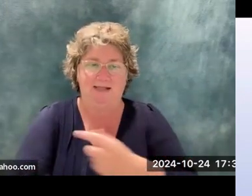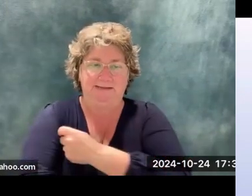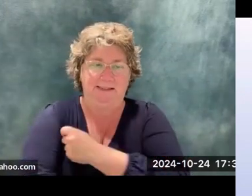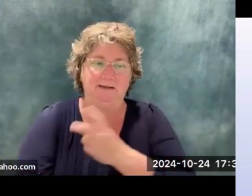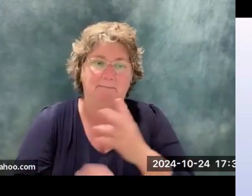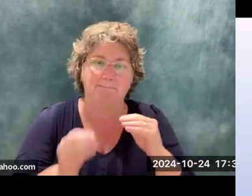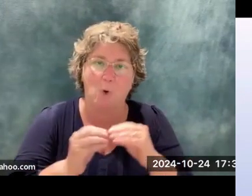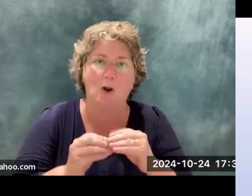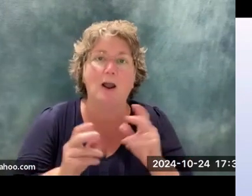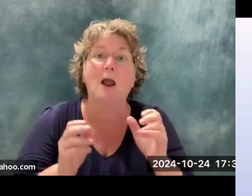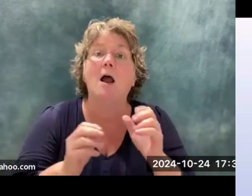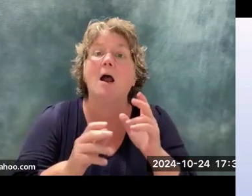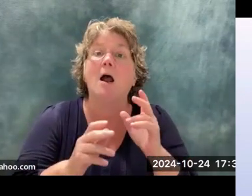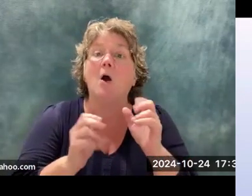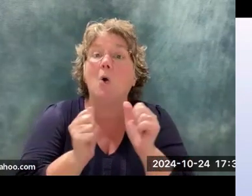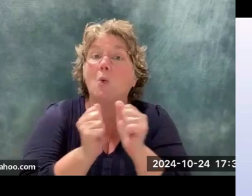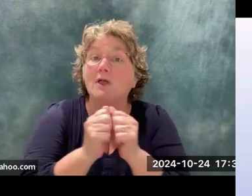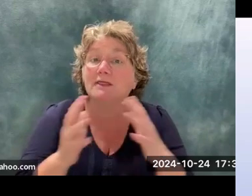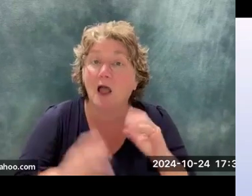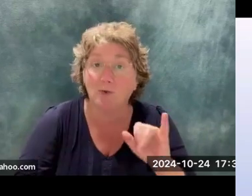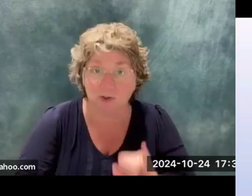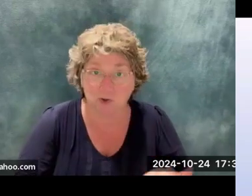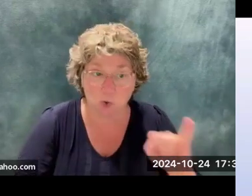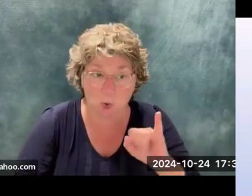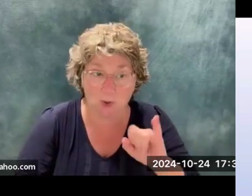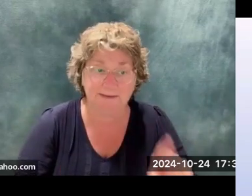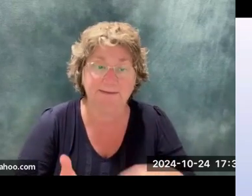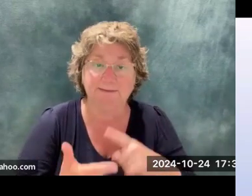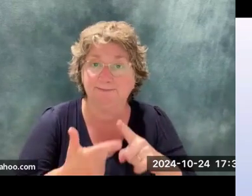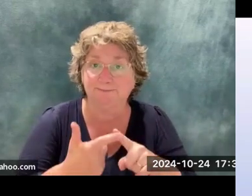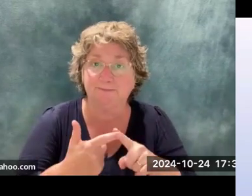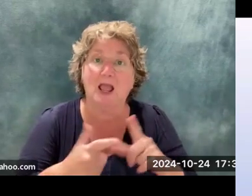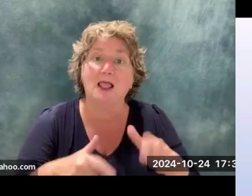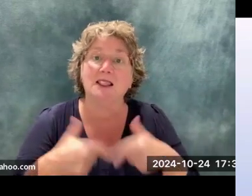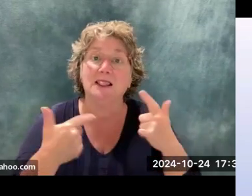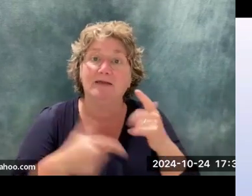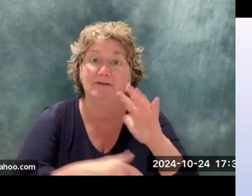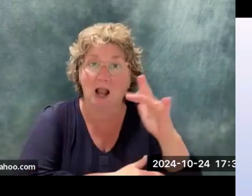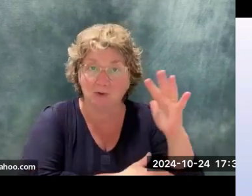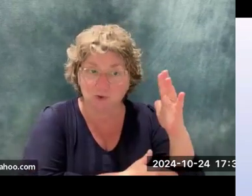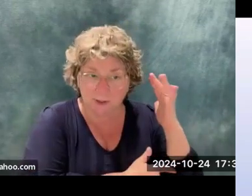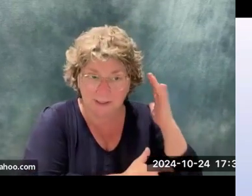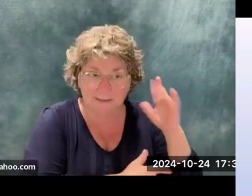Republicans, persons without a college degree, independents, again, younger persons.